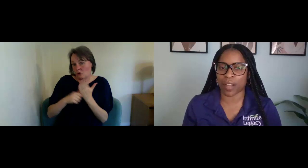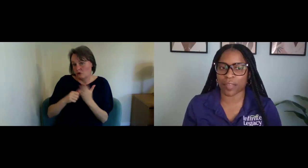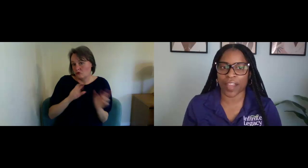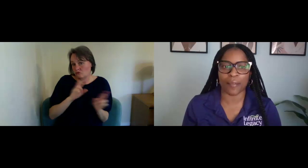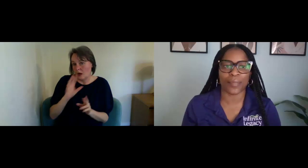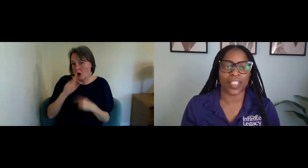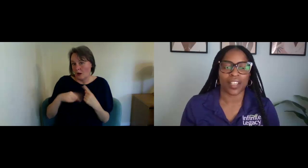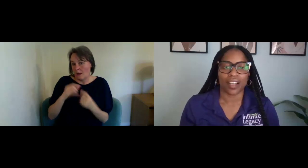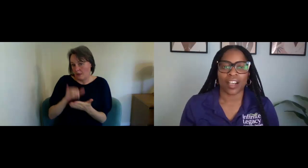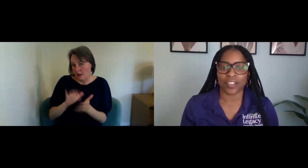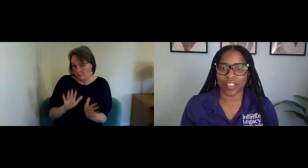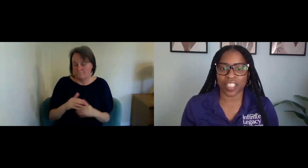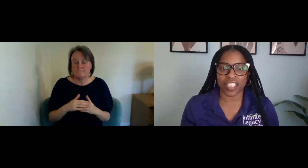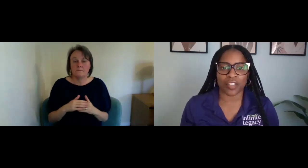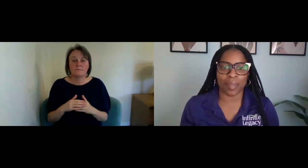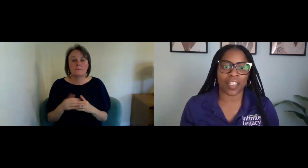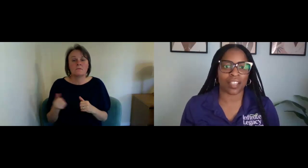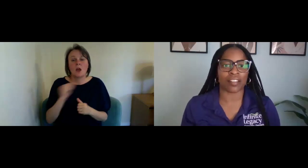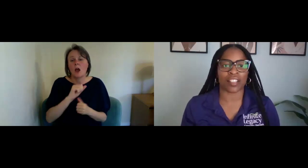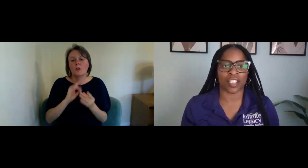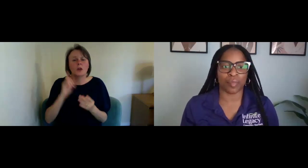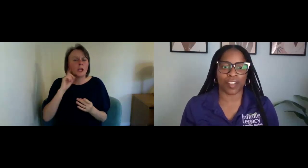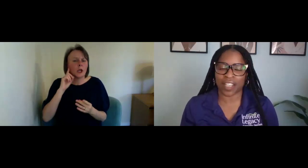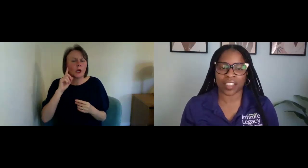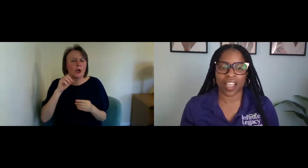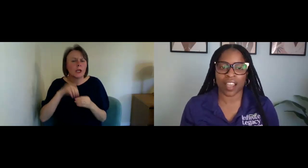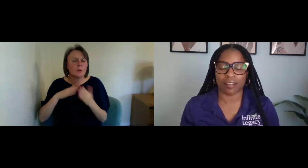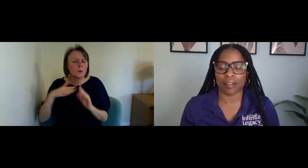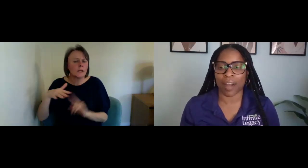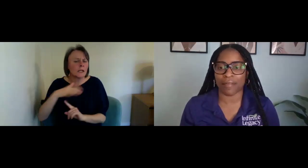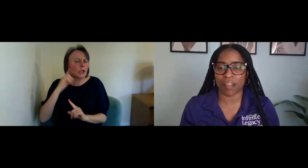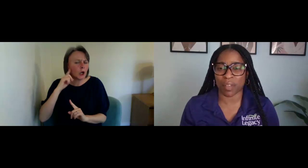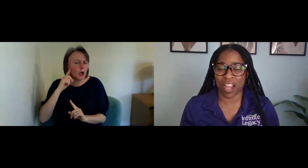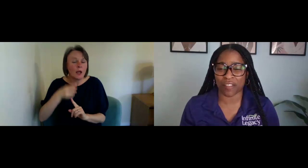about that. Other things that you may hear in the community is that my family will have